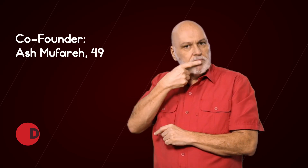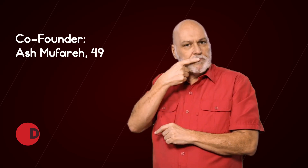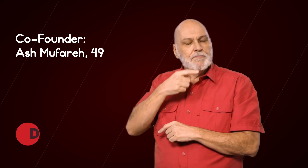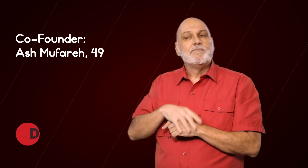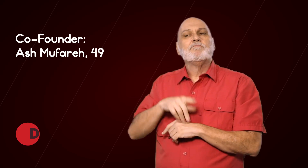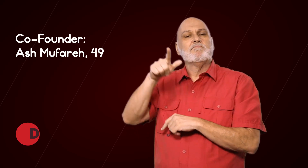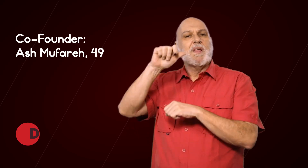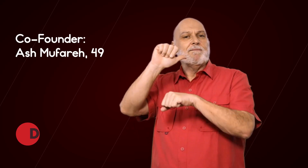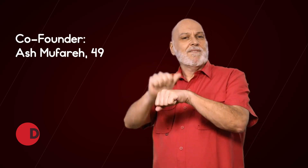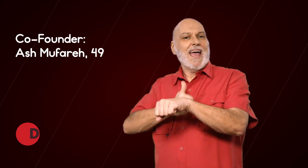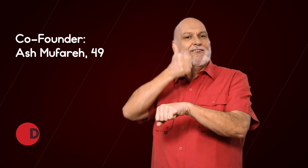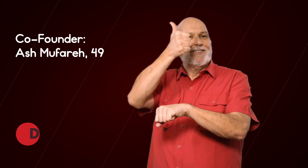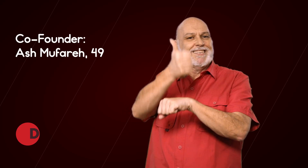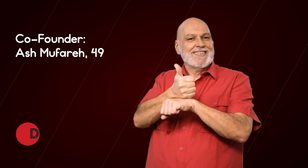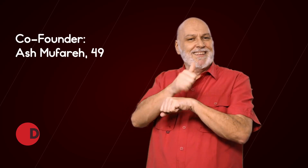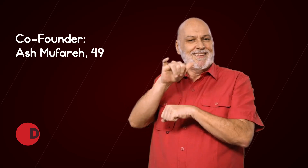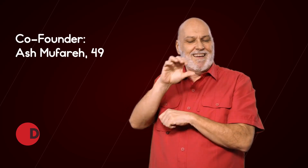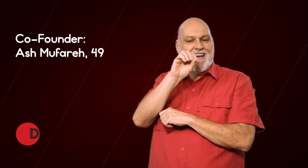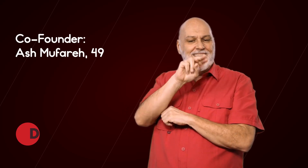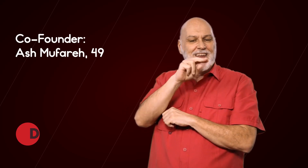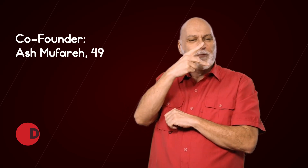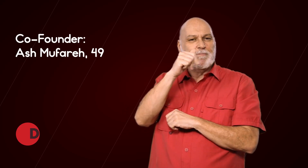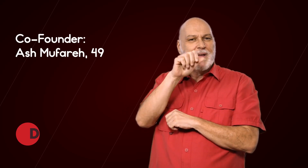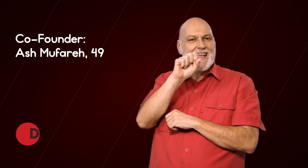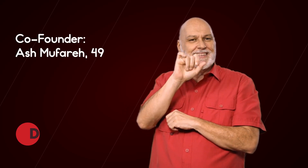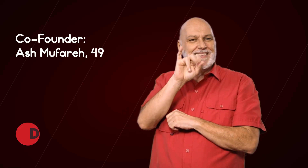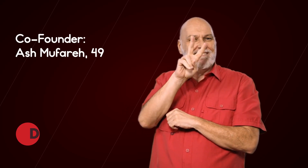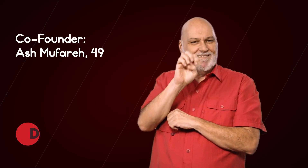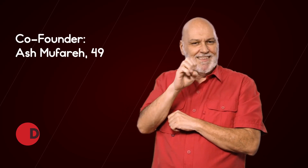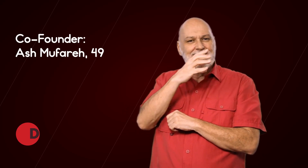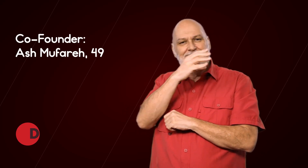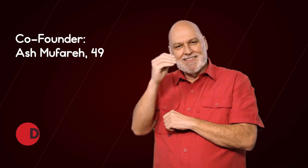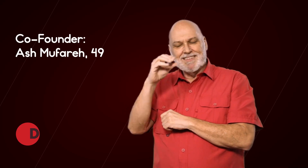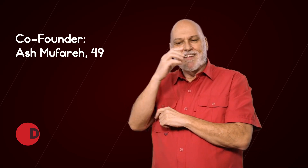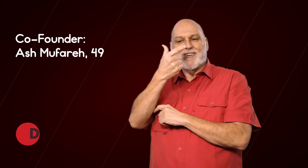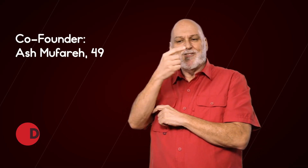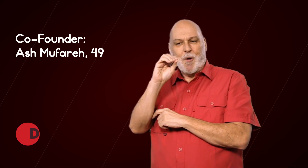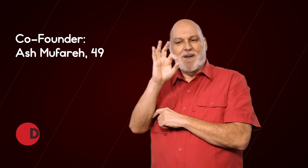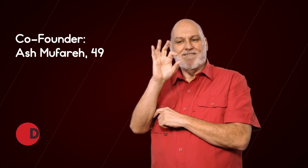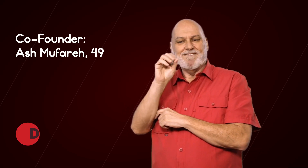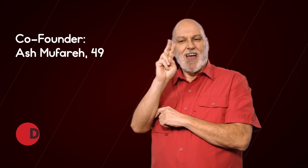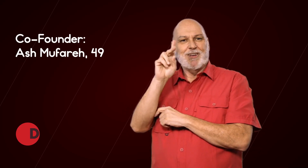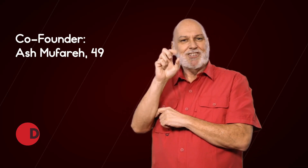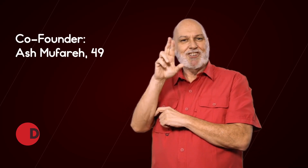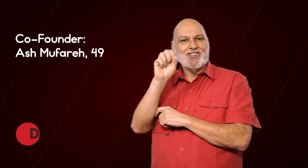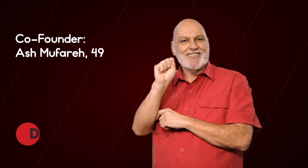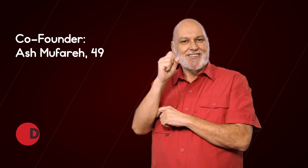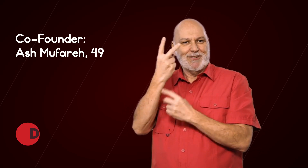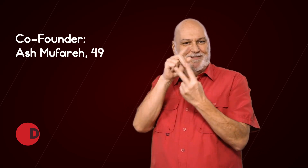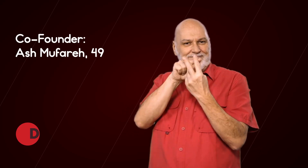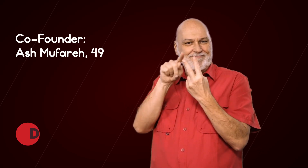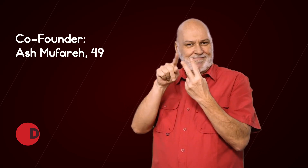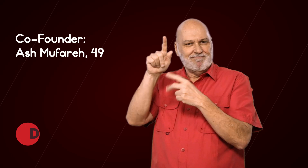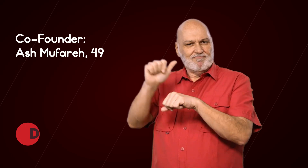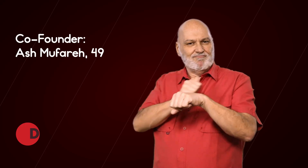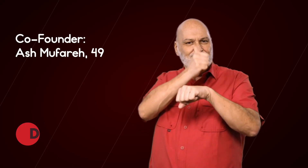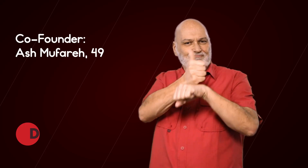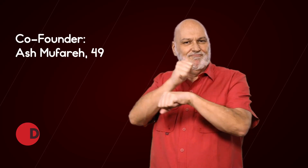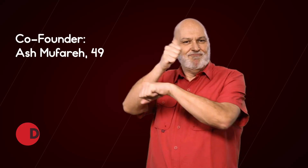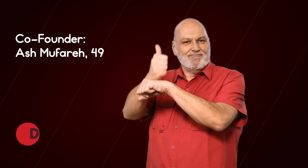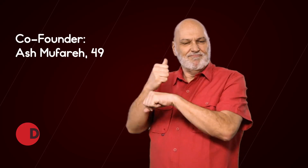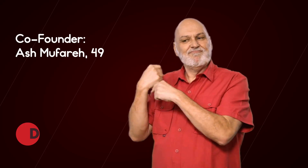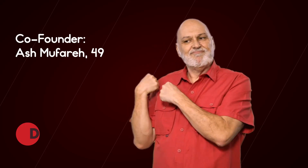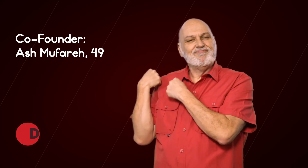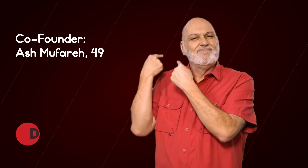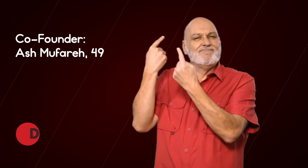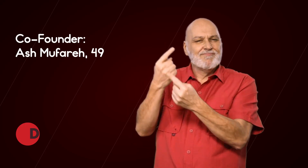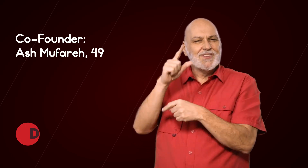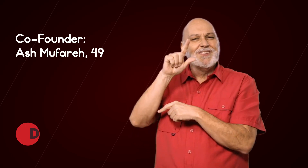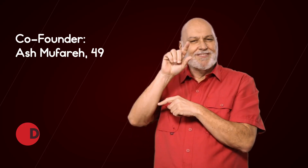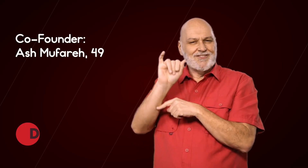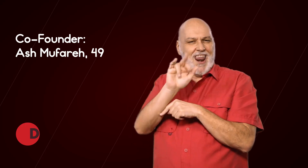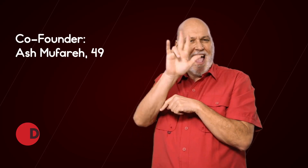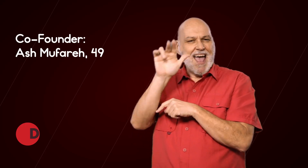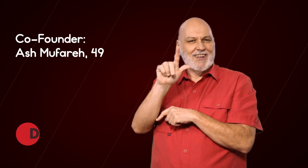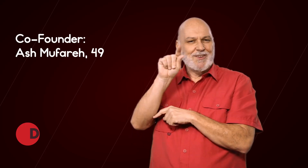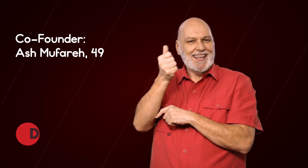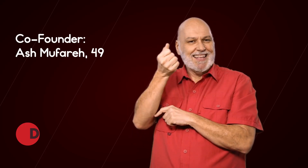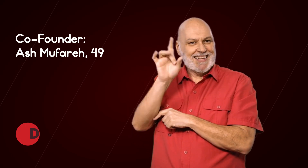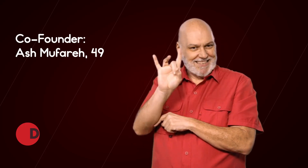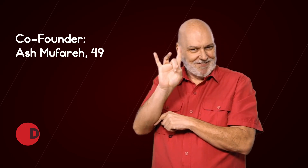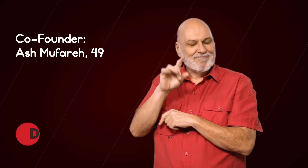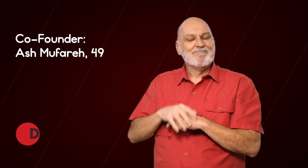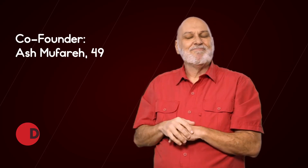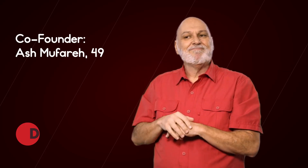49 is hearing and has been co-founder of "OnPassive" and